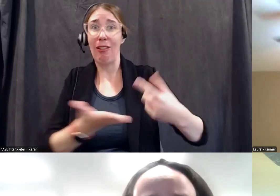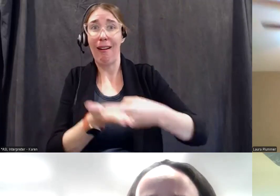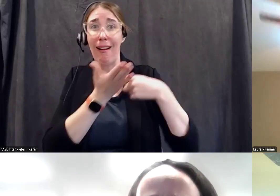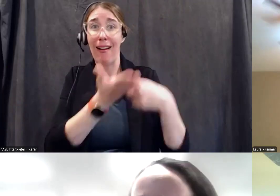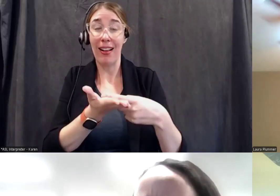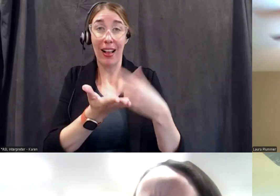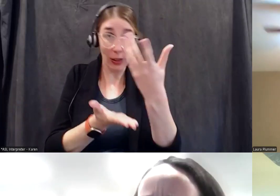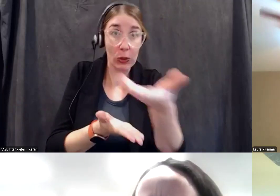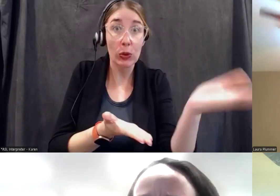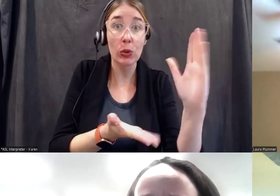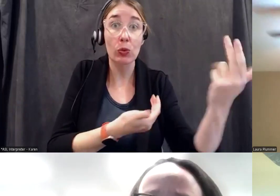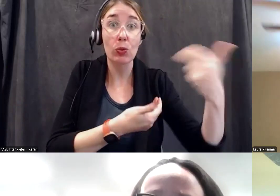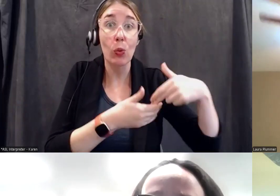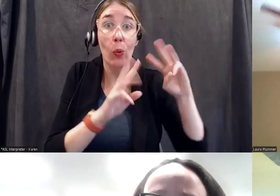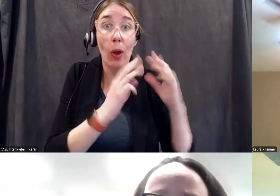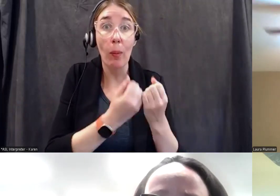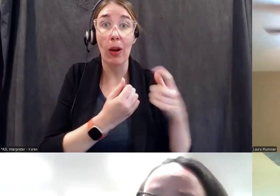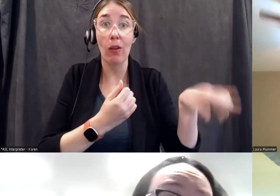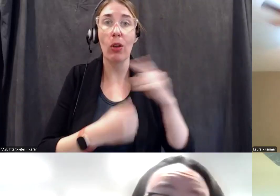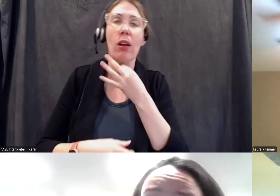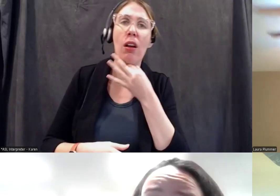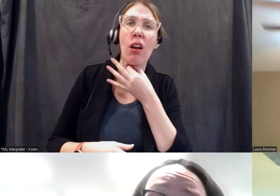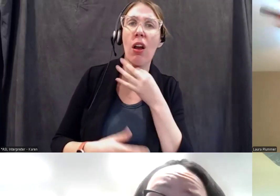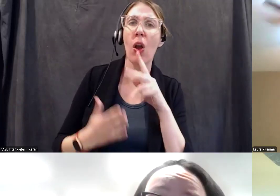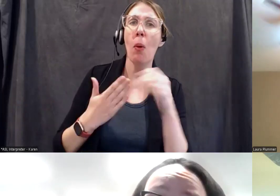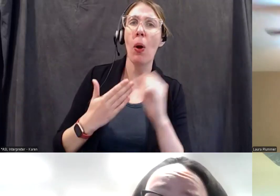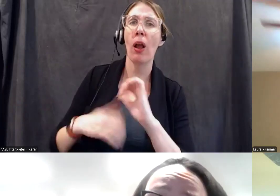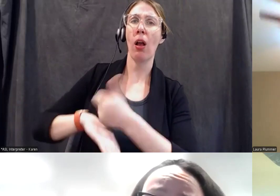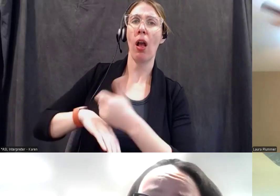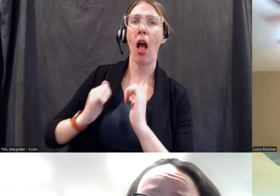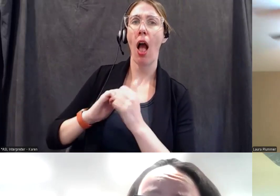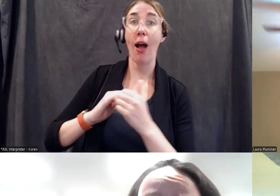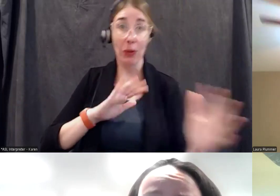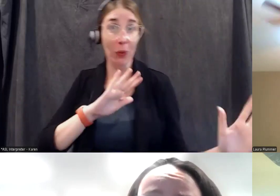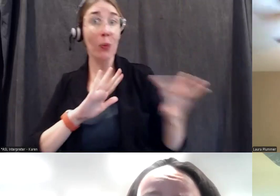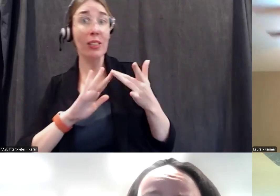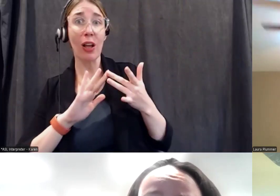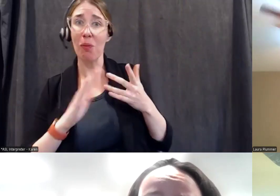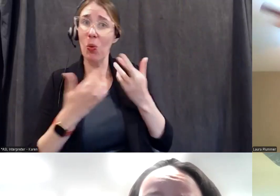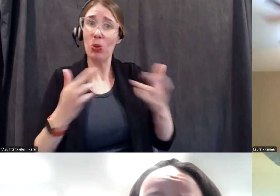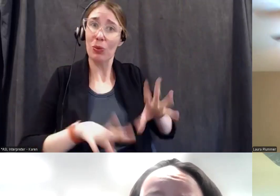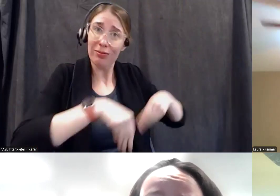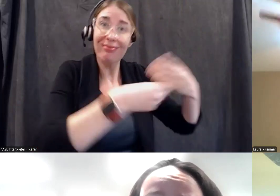did they do such and such a thing? Reach out. We're happy to share resources because, you know, we want -- you know,